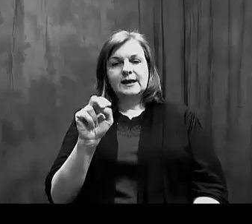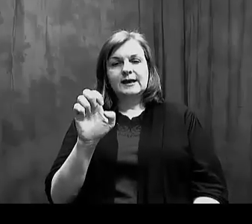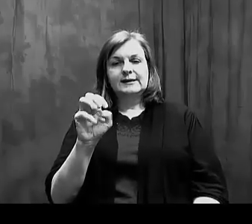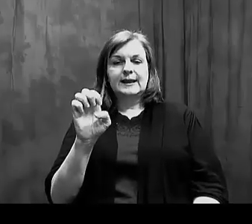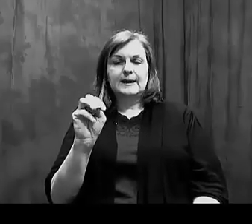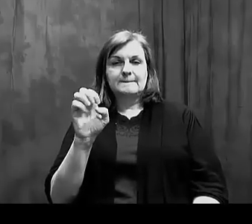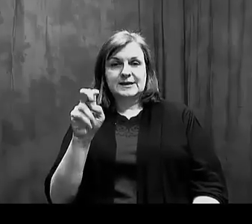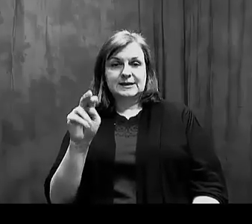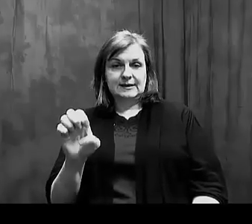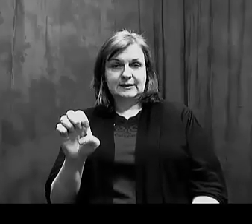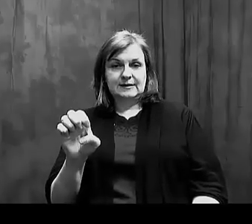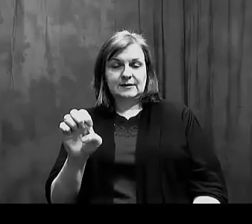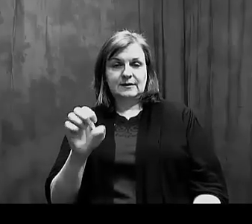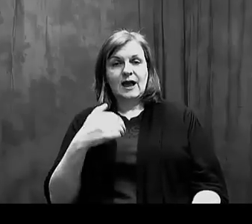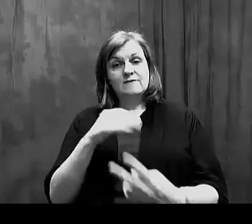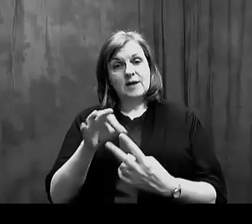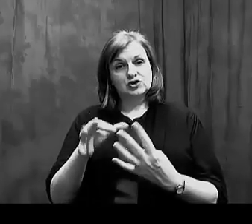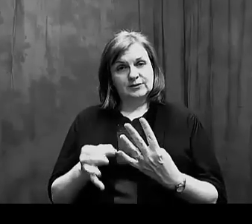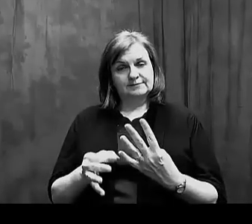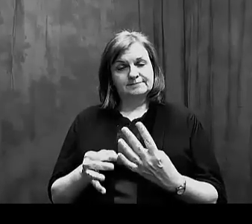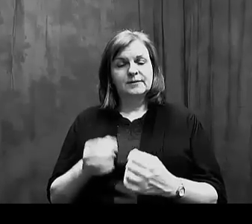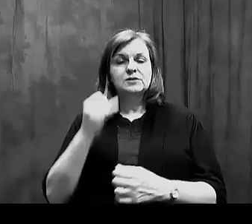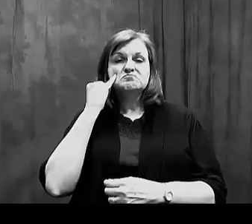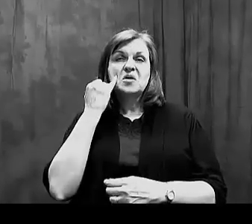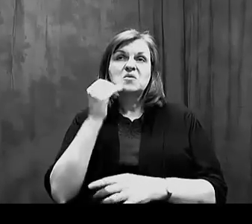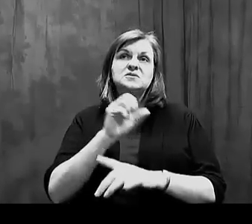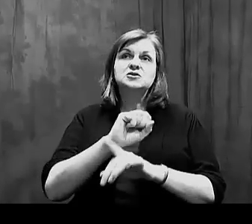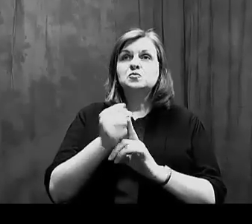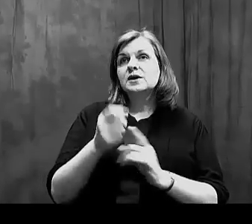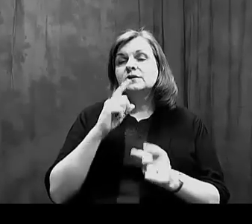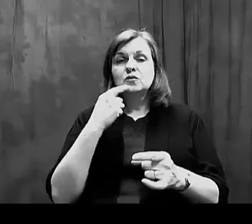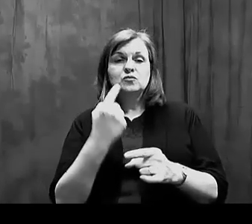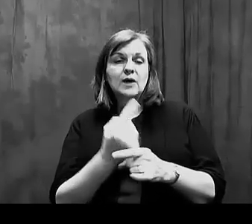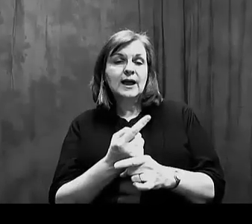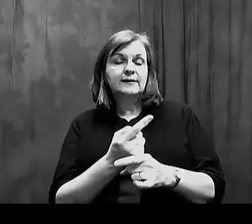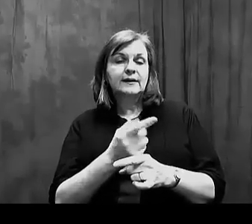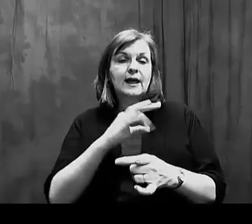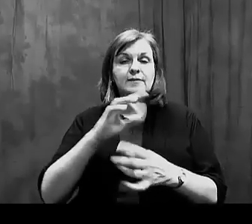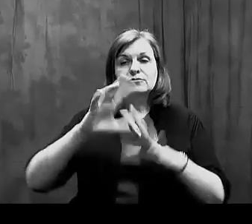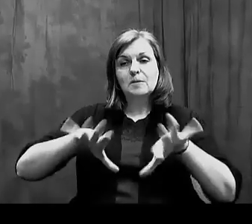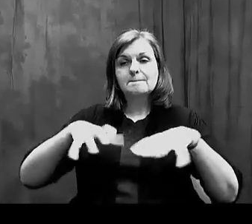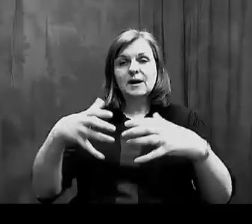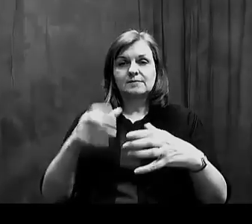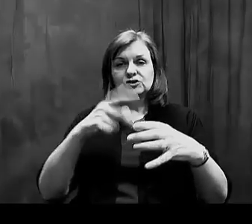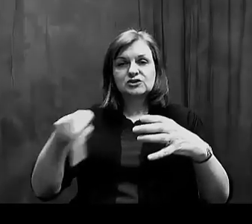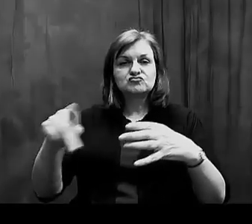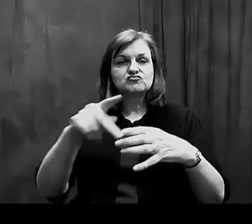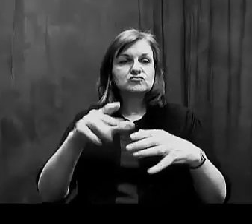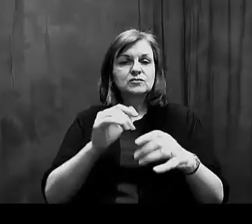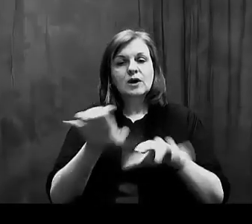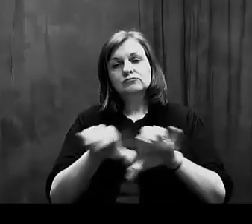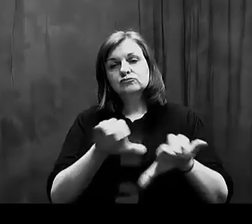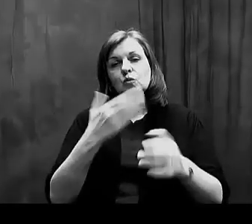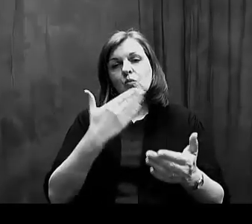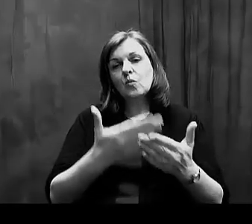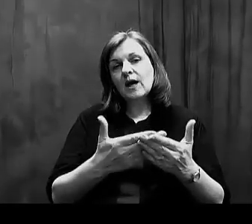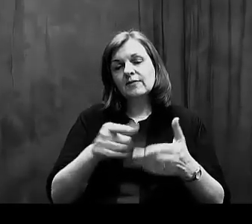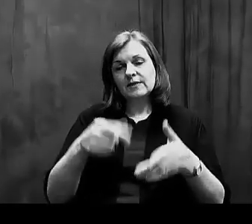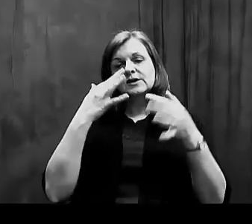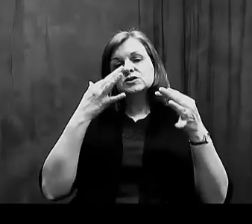from this sperm - 1n from the egg - so 1n + 1n = 2n